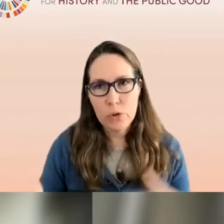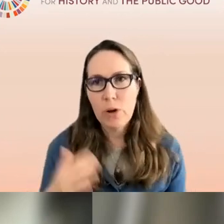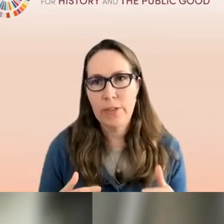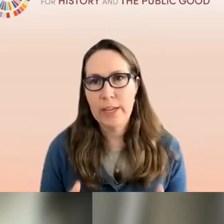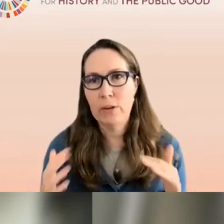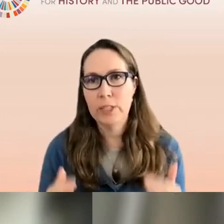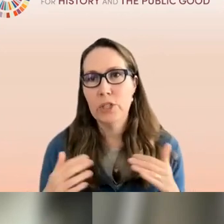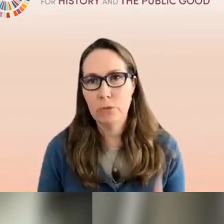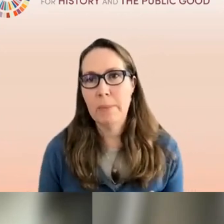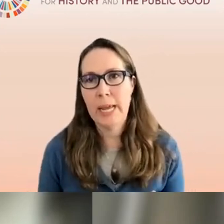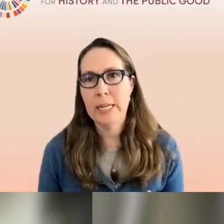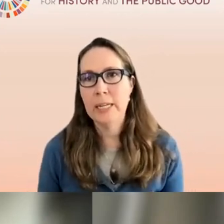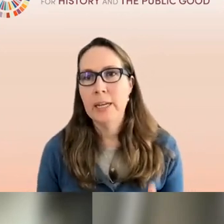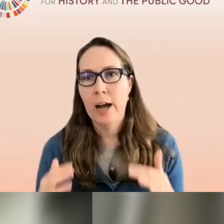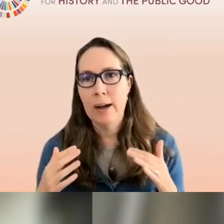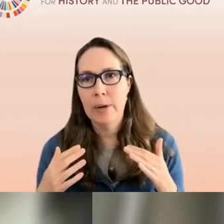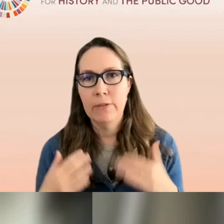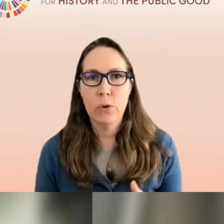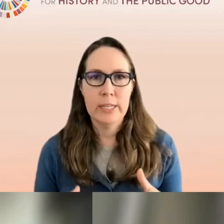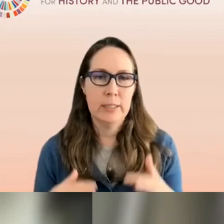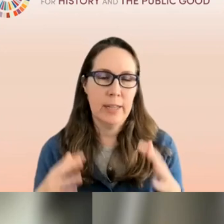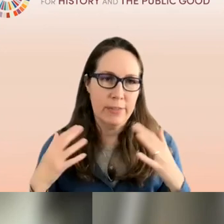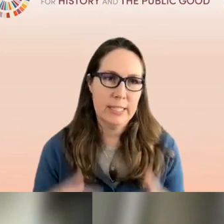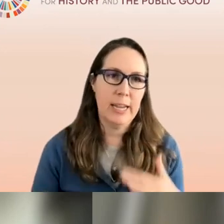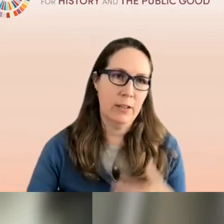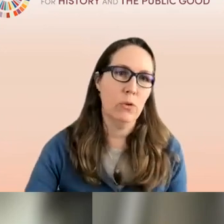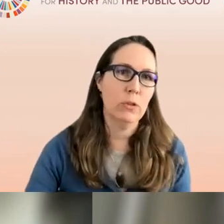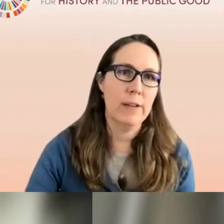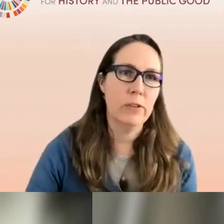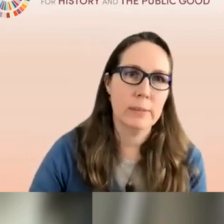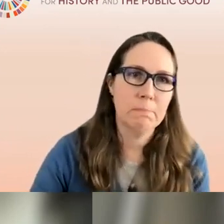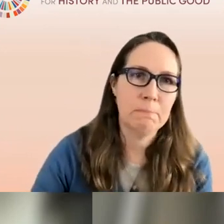or do you all think that it really should remain a focus at the state and local levels?